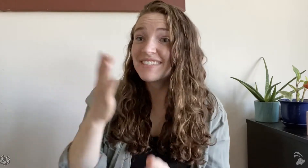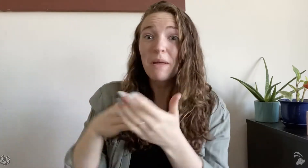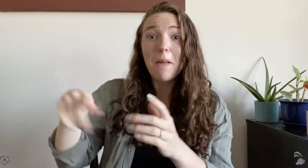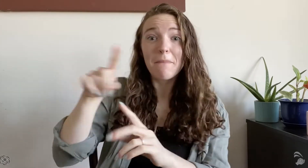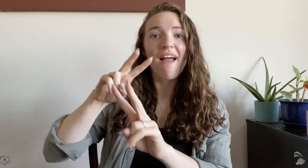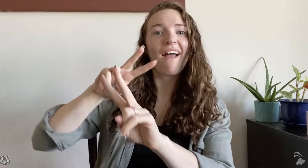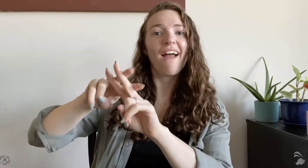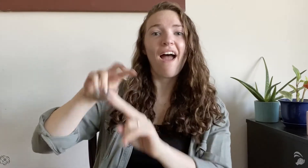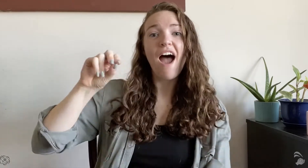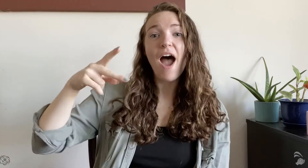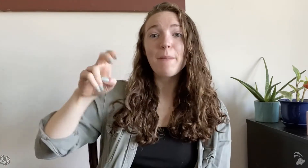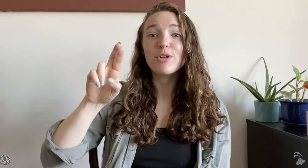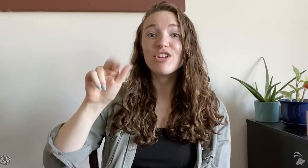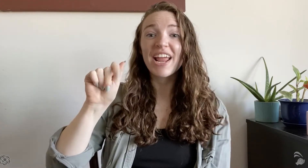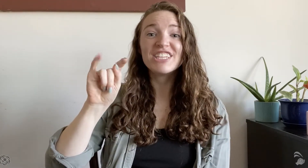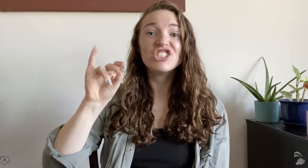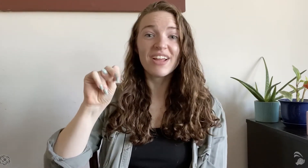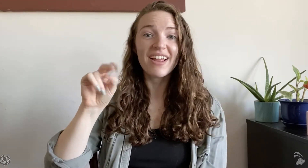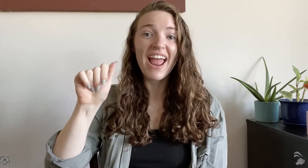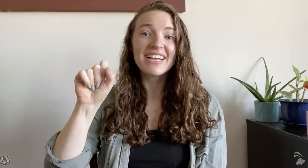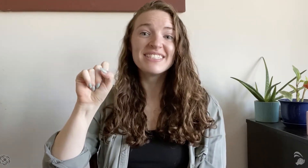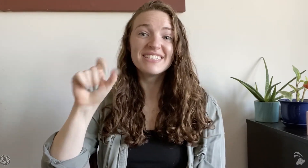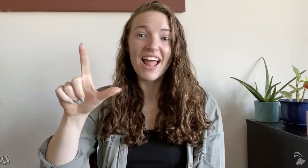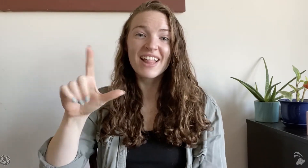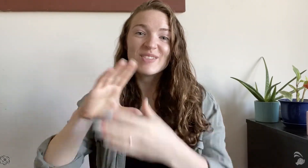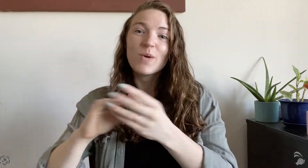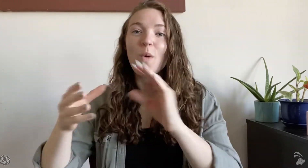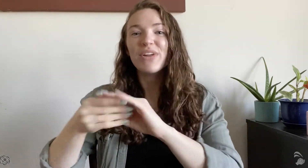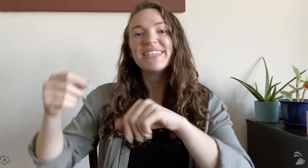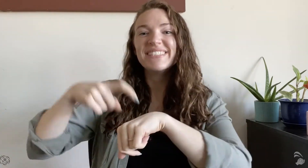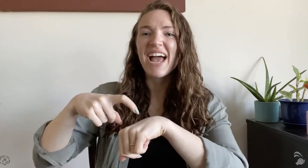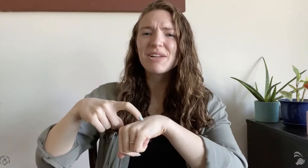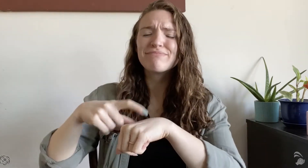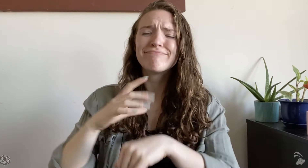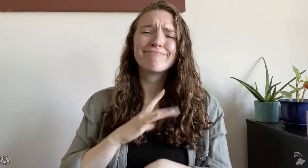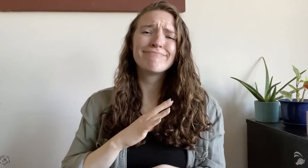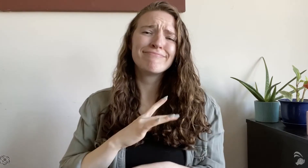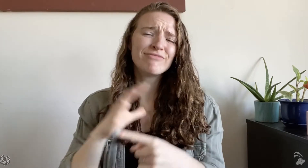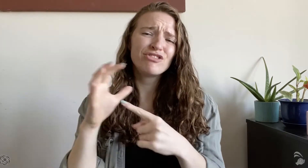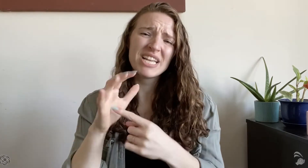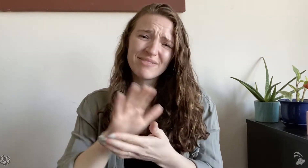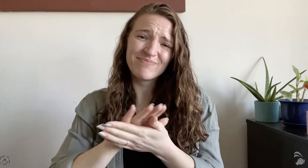and some with #OperationASLStoryTime, which is amazing!!